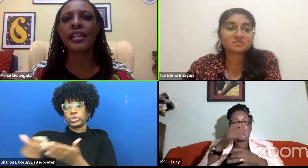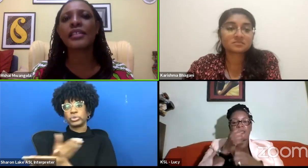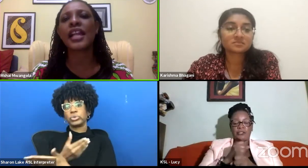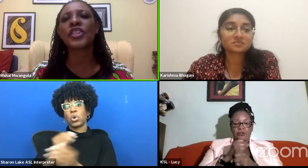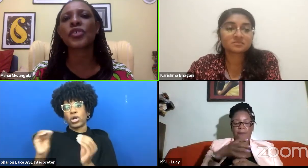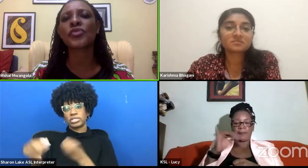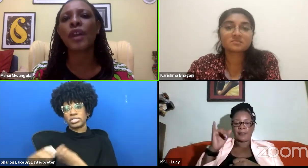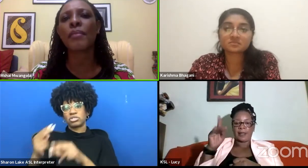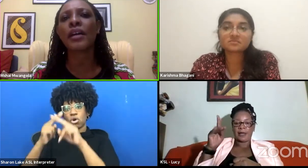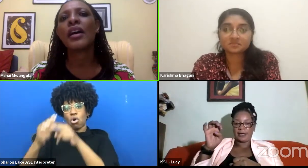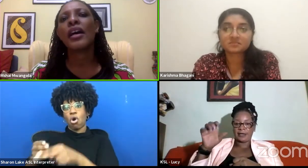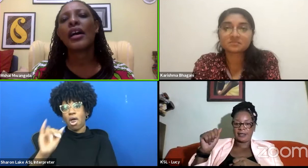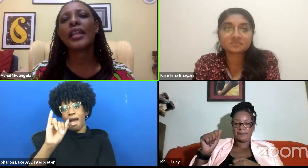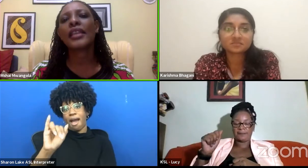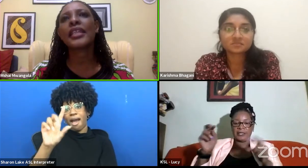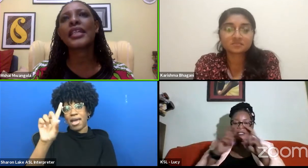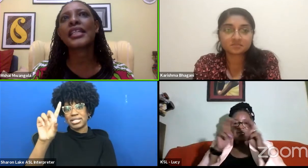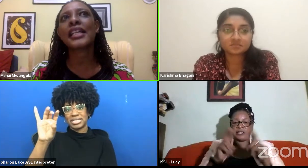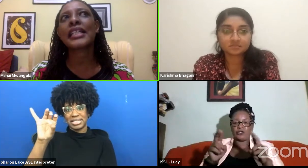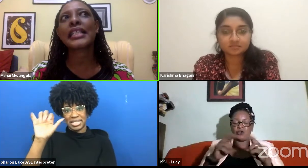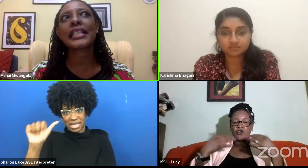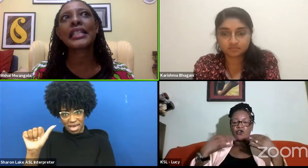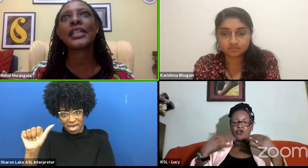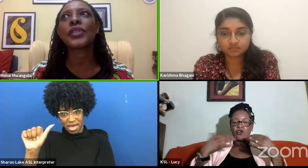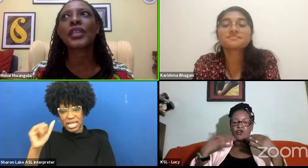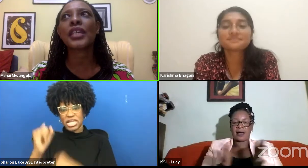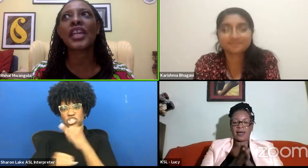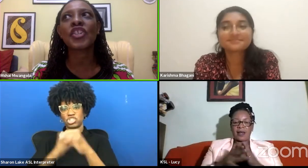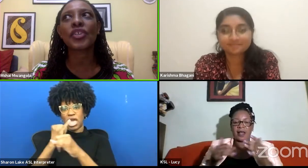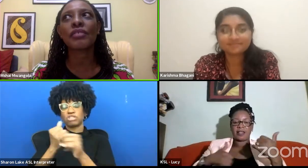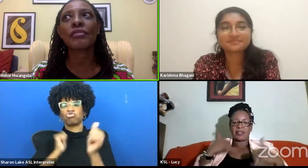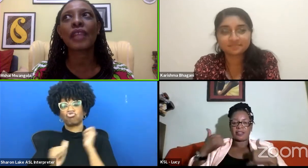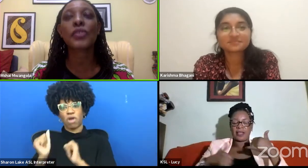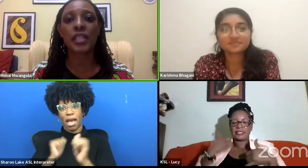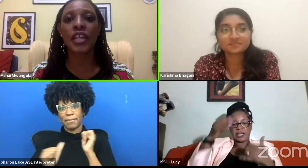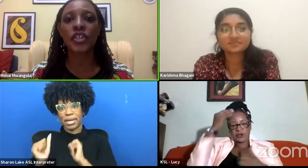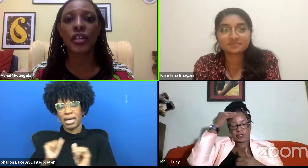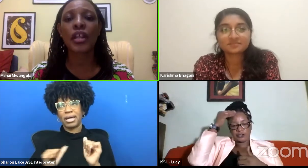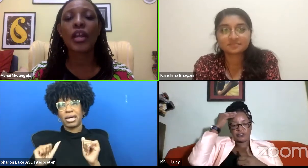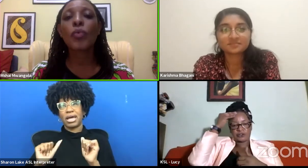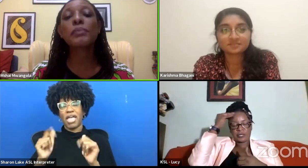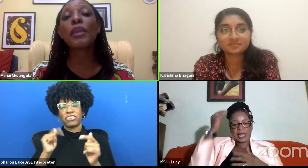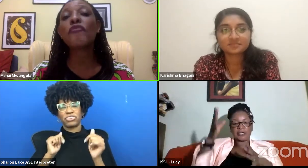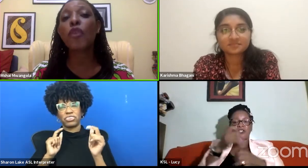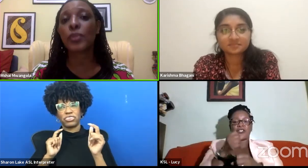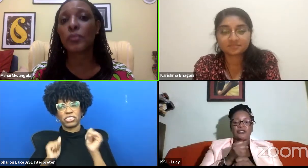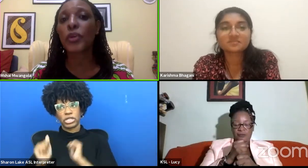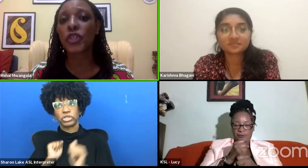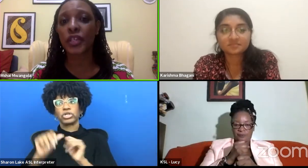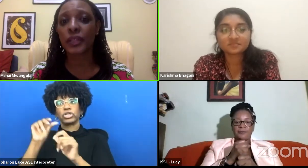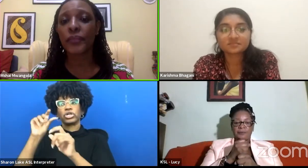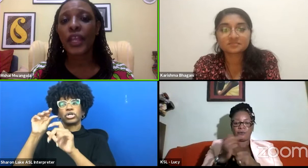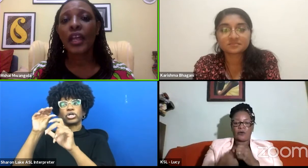International Drama and Theater in Education Association was being formed in Portugal.